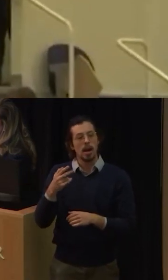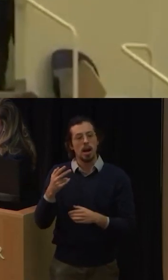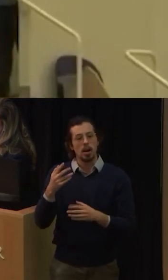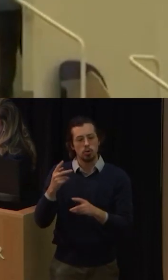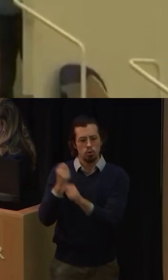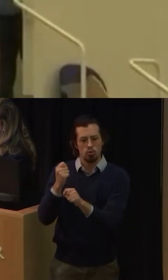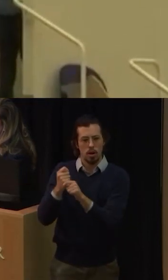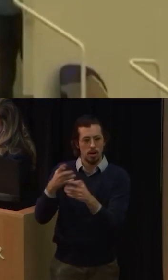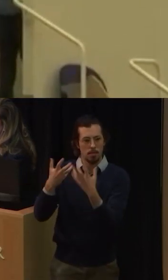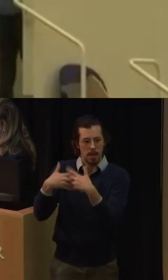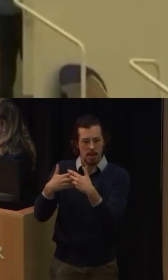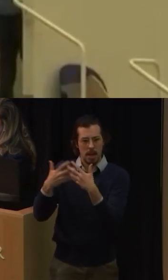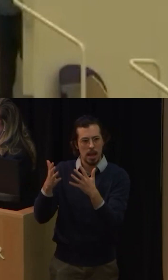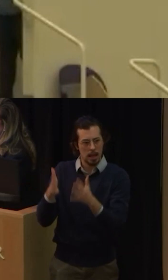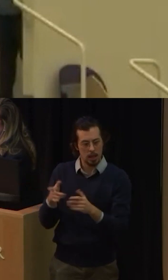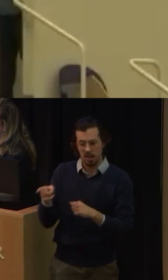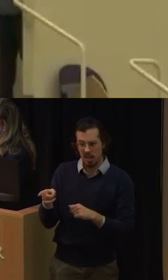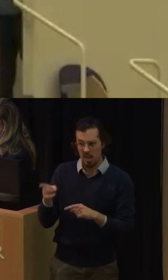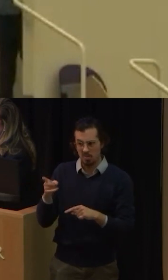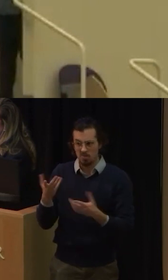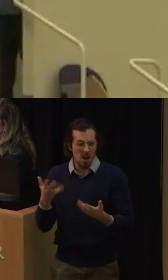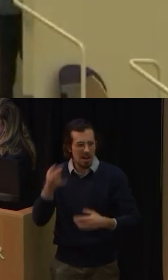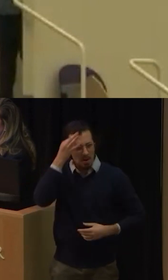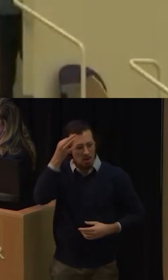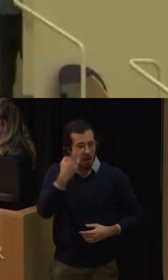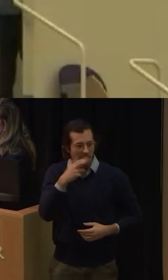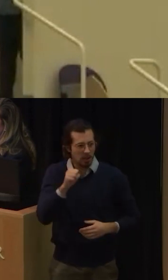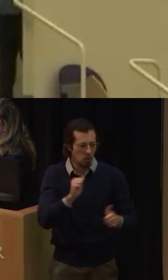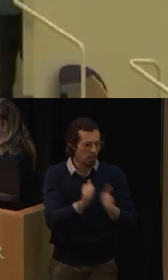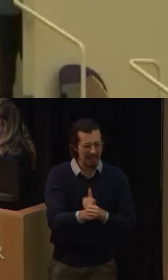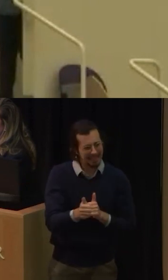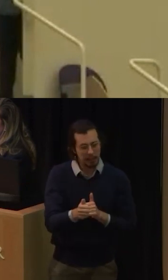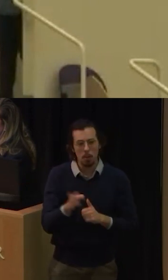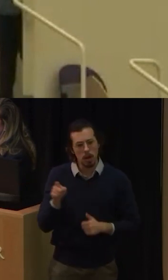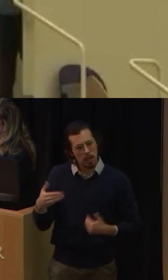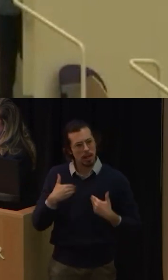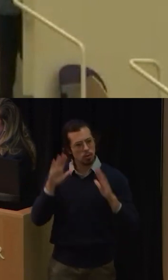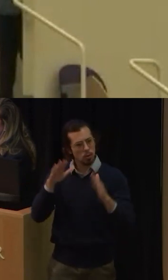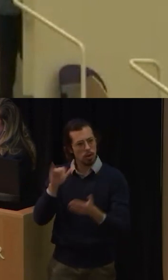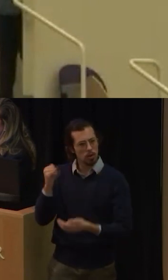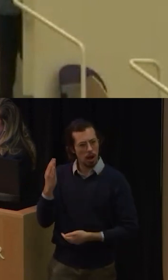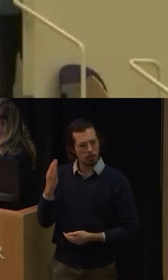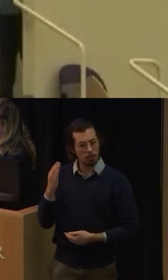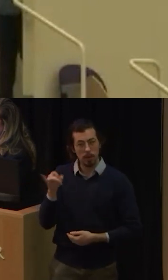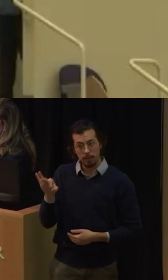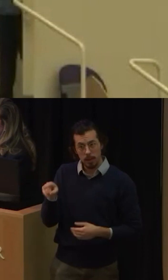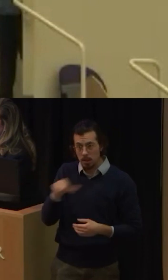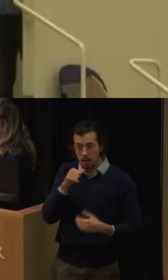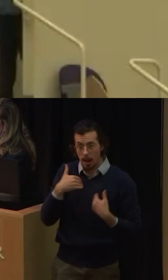He barely made it through high school, but has a great-paying job. Had he not had a local track to go through,